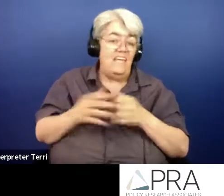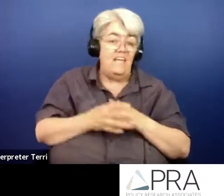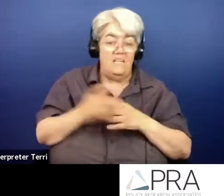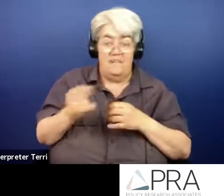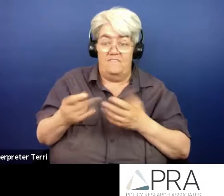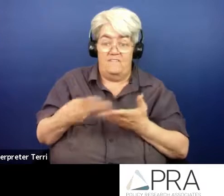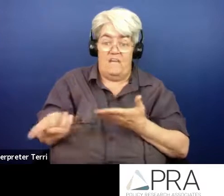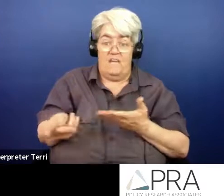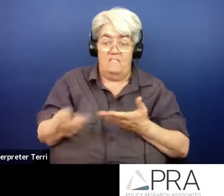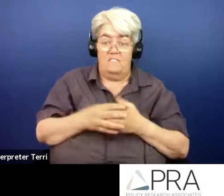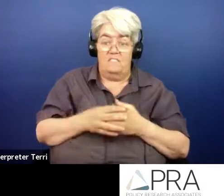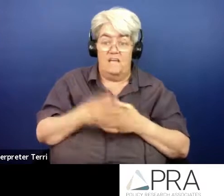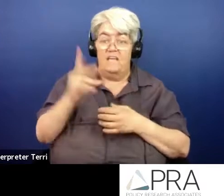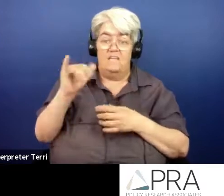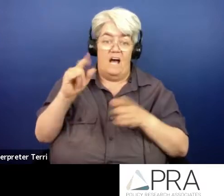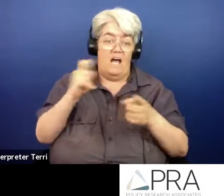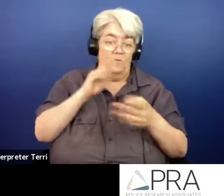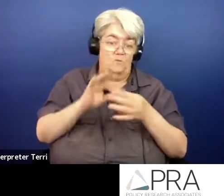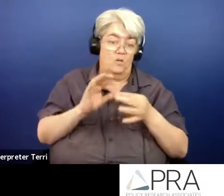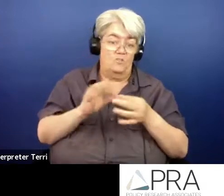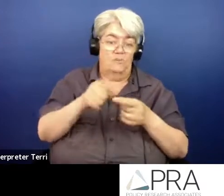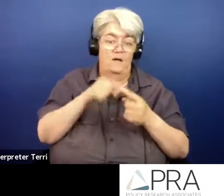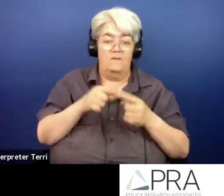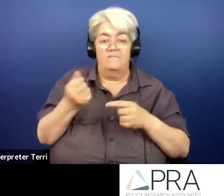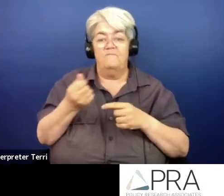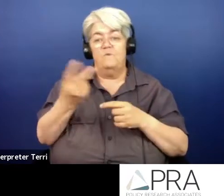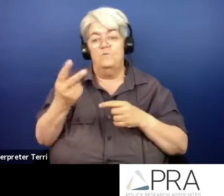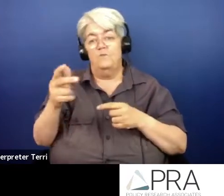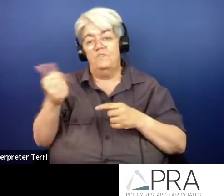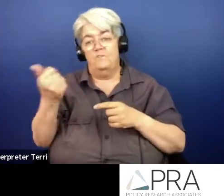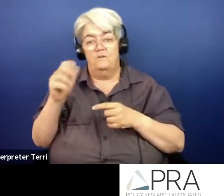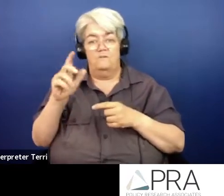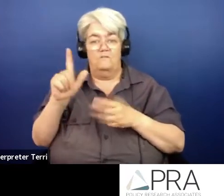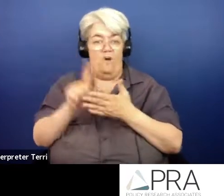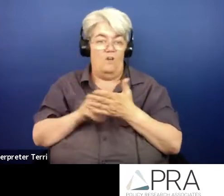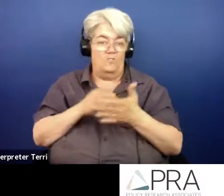and Kyle will talk about a couple of different lawsuits.